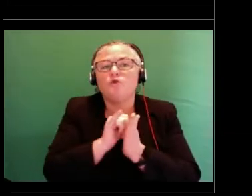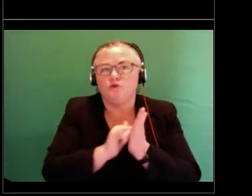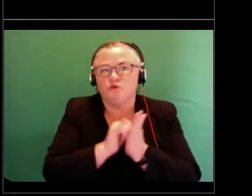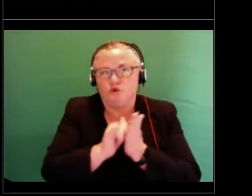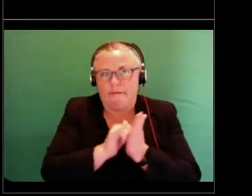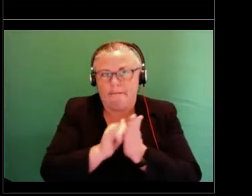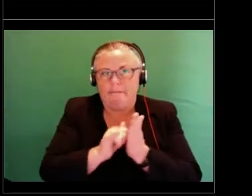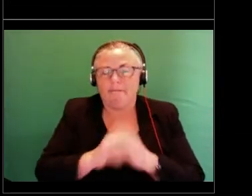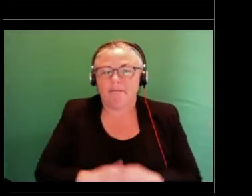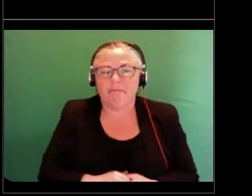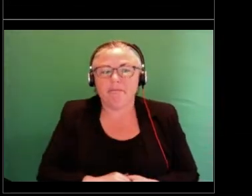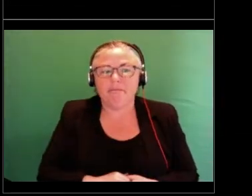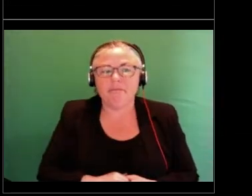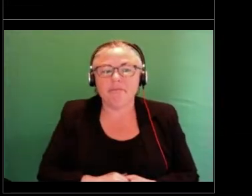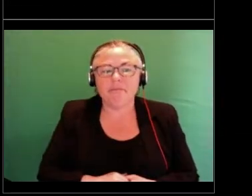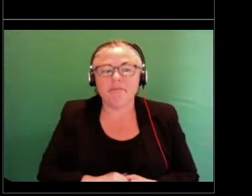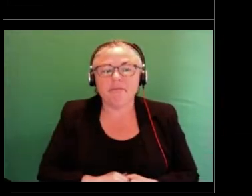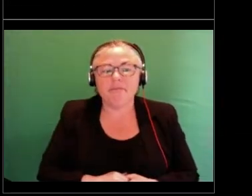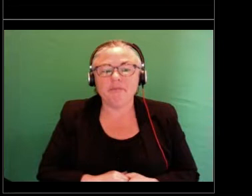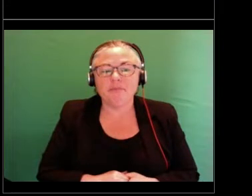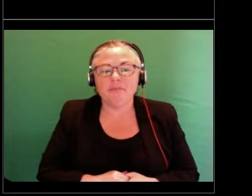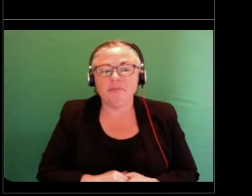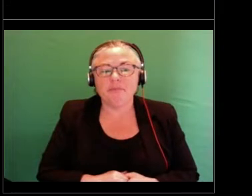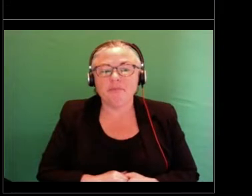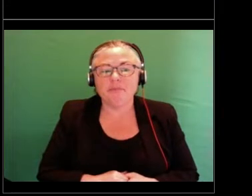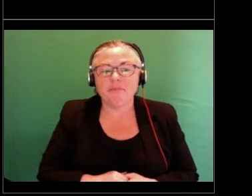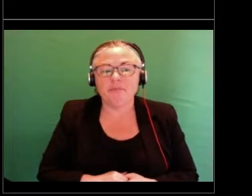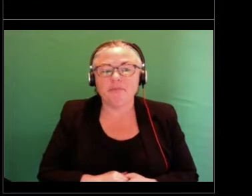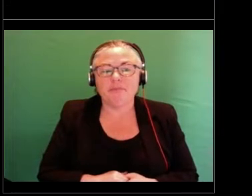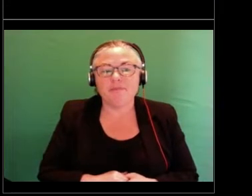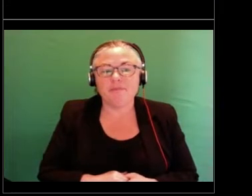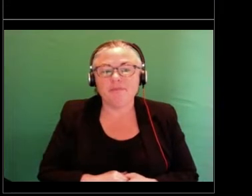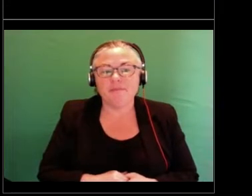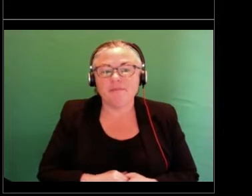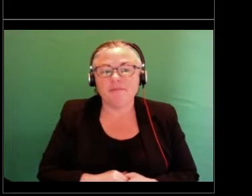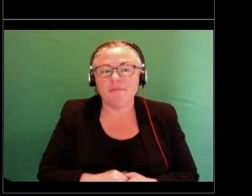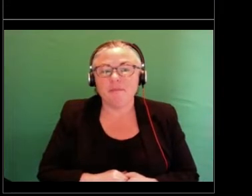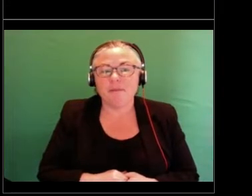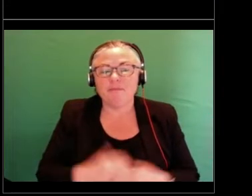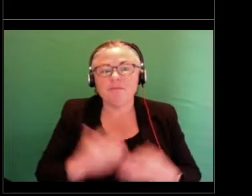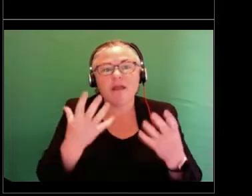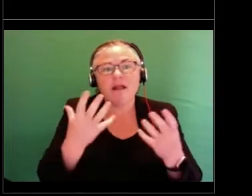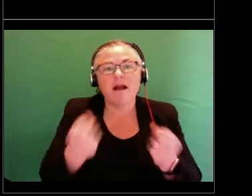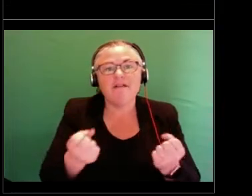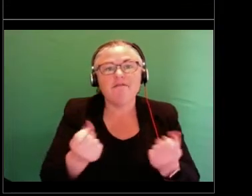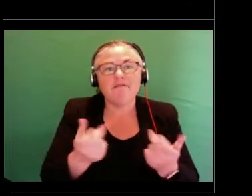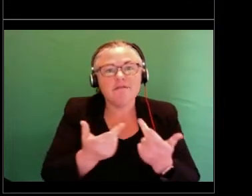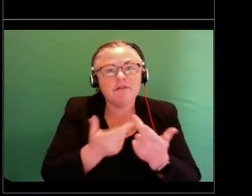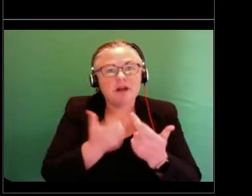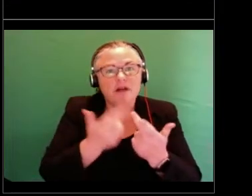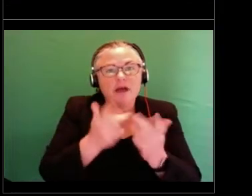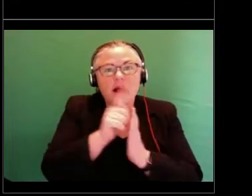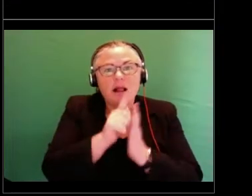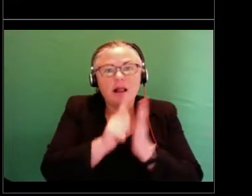channel. We also have further community legal education resources on our website.